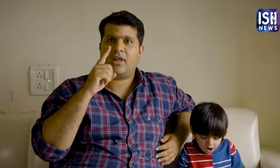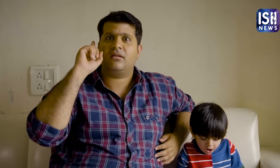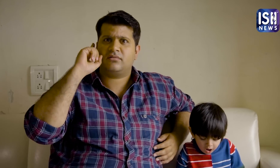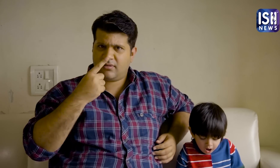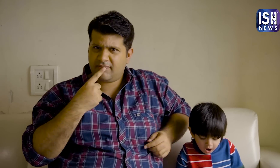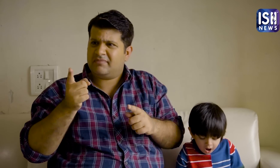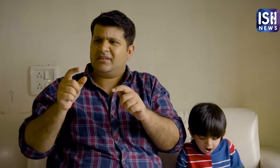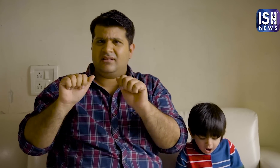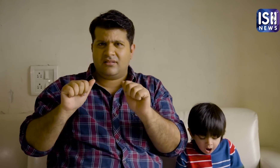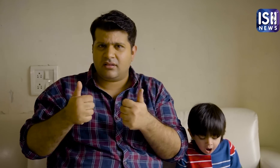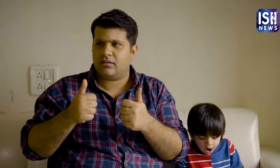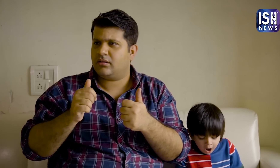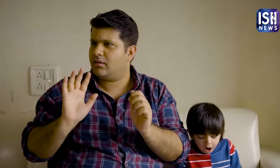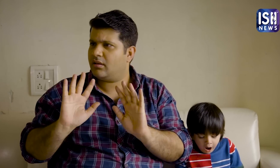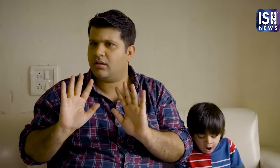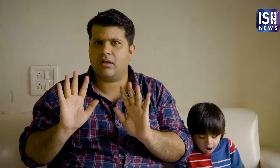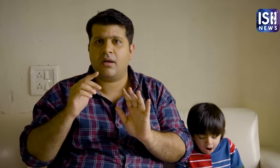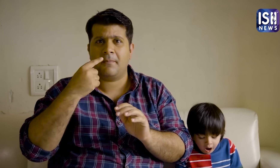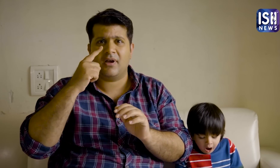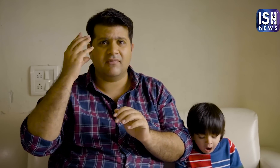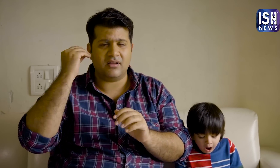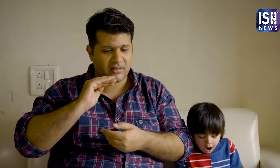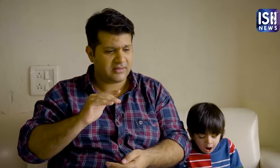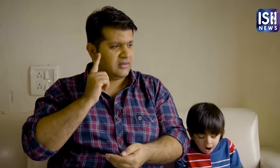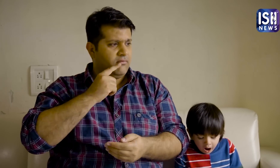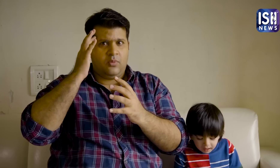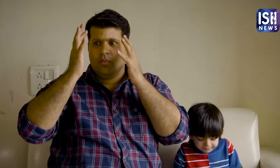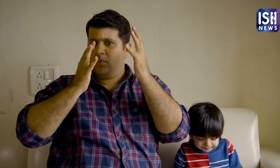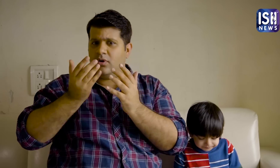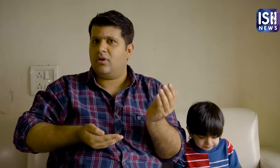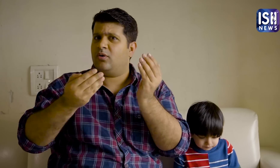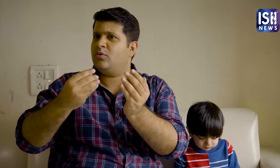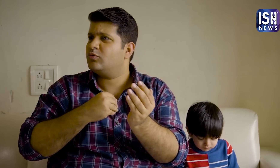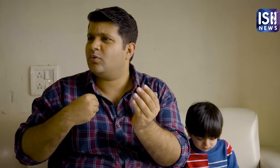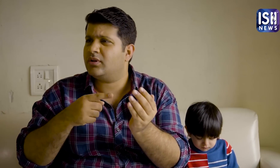A Deaf child is capable? No? Hearing parents panic on having a Deaf child. On consulting doctors,